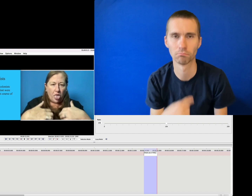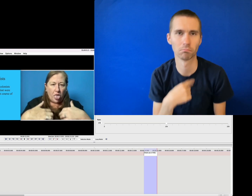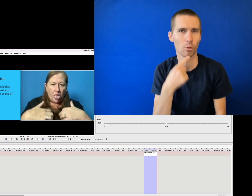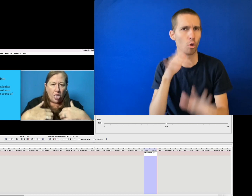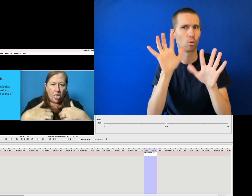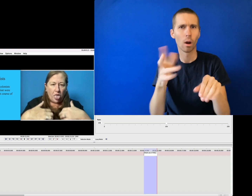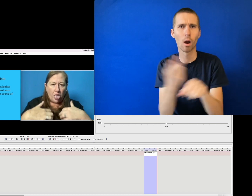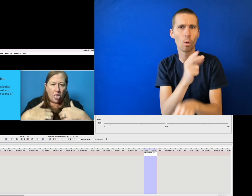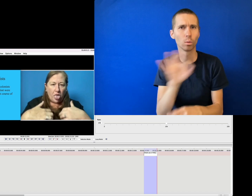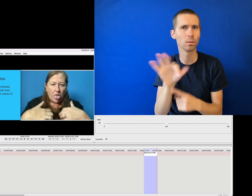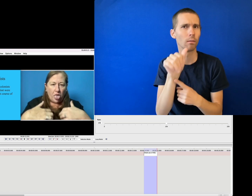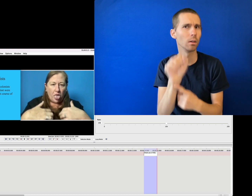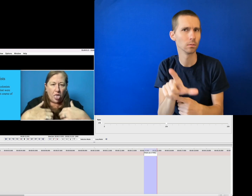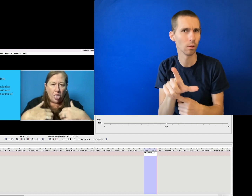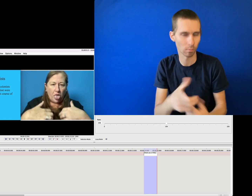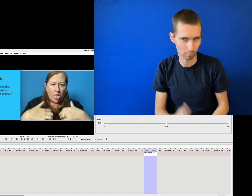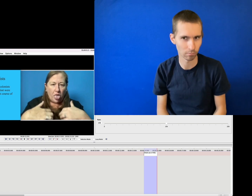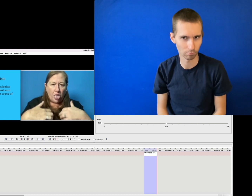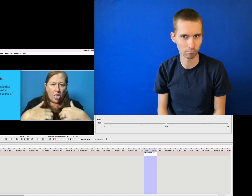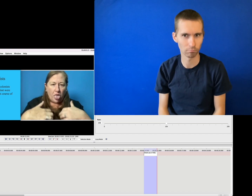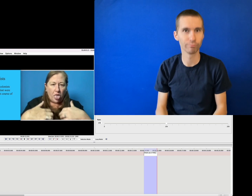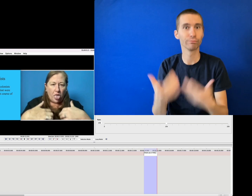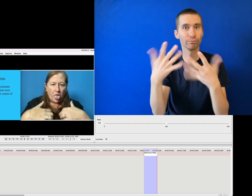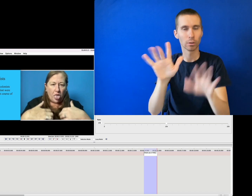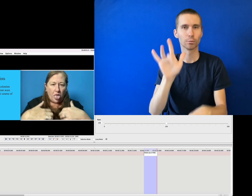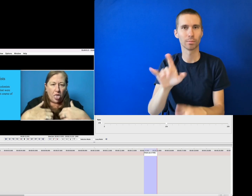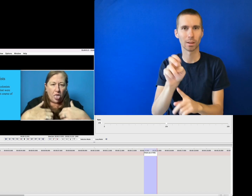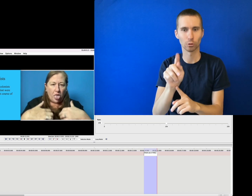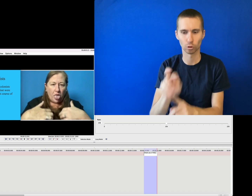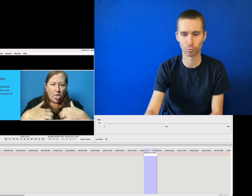I just typed "Great use of ASL". Once you're done typing, press "Enter".